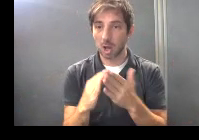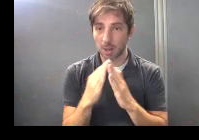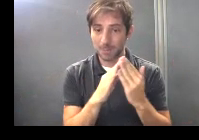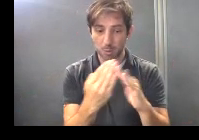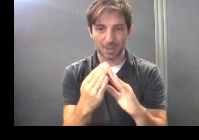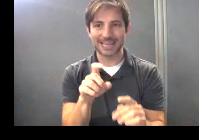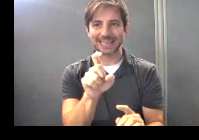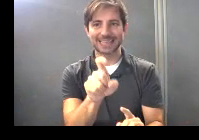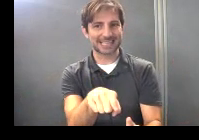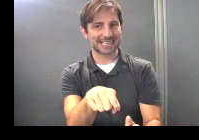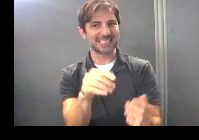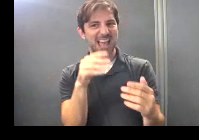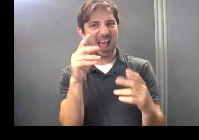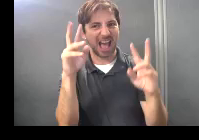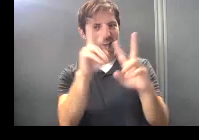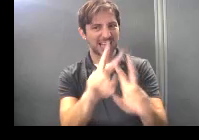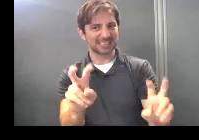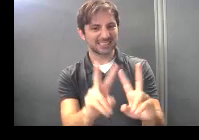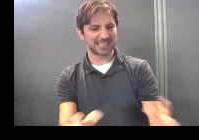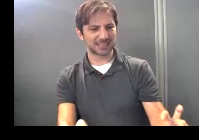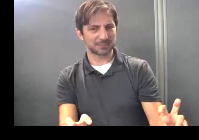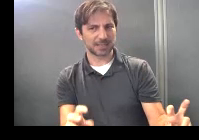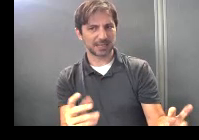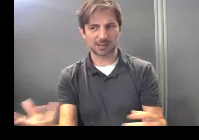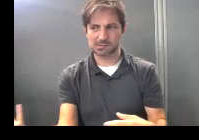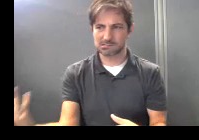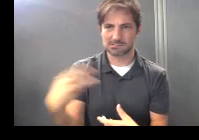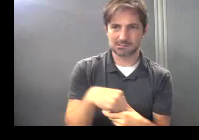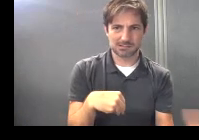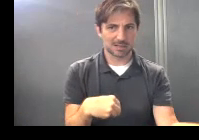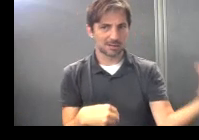IN PEOPLE WITH DISABILITIES TO HELP YOU DO THAT, SEE WHO IS IN THE COMMUNITY AND WHAT